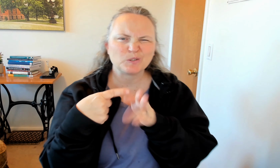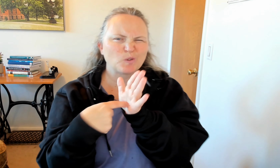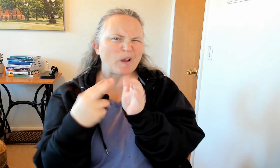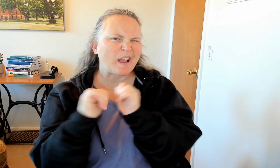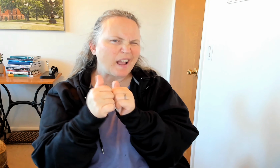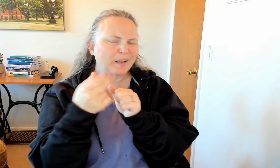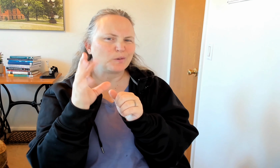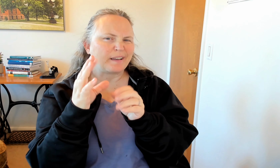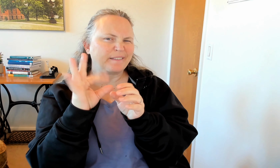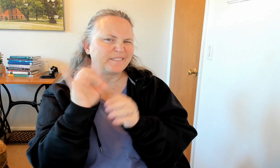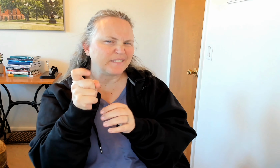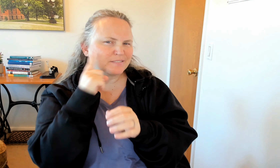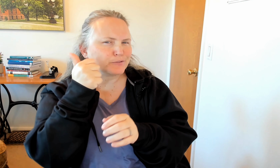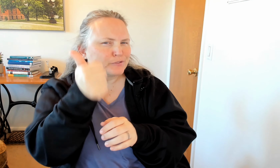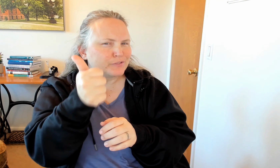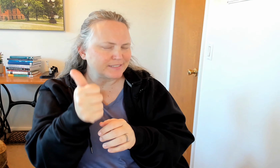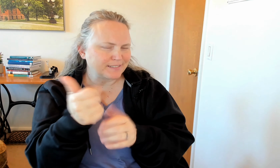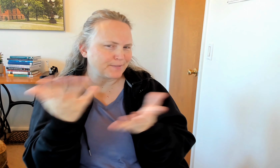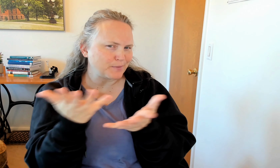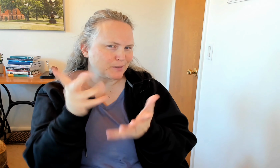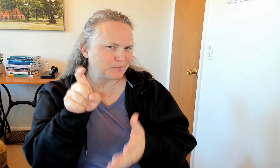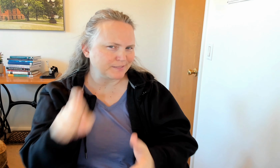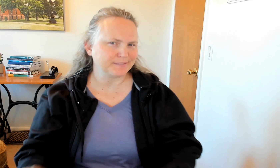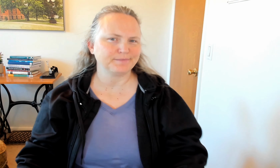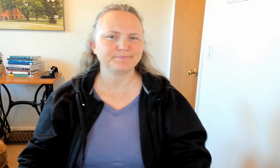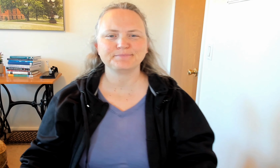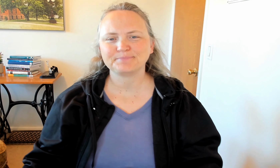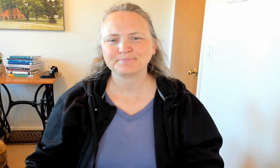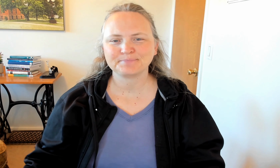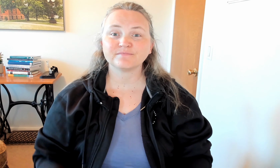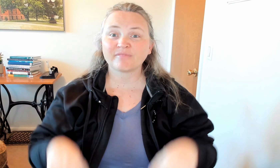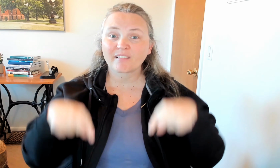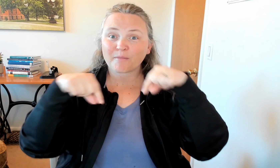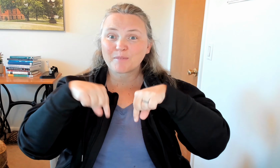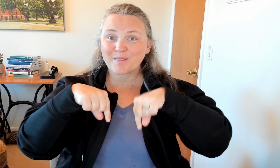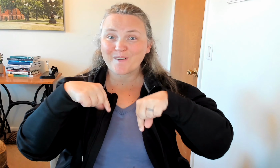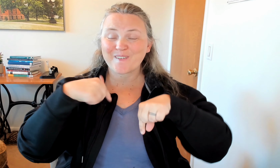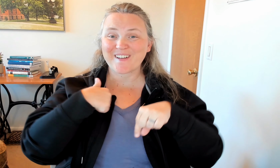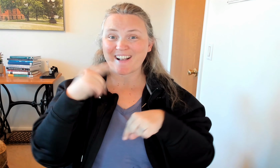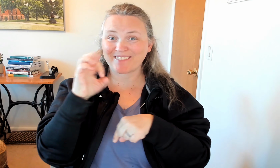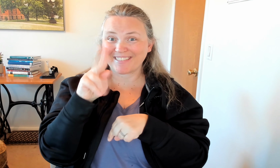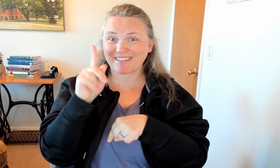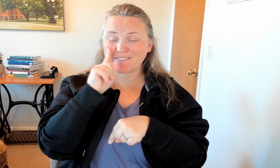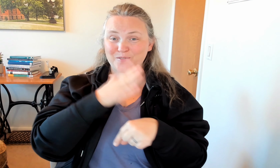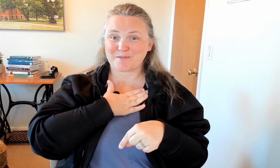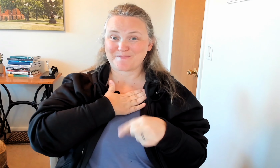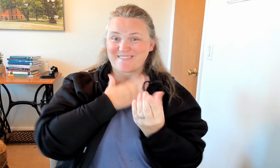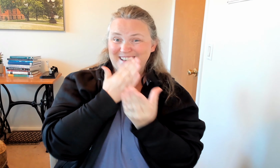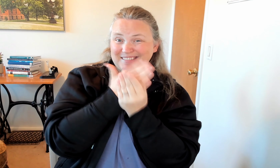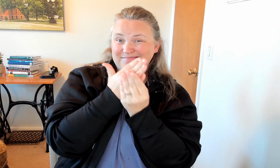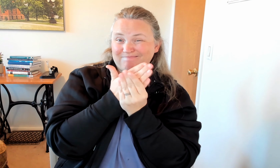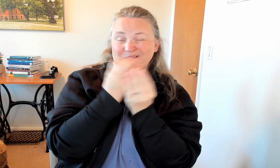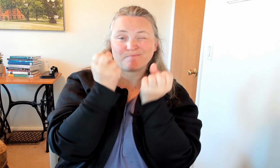And I just wanted to give you a little hint on how you can fix it yourself to make it what you need. I've included a link in the description below to a snippet group for many